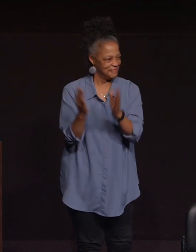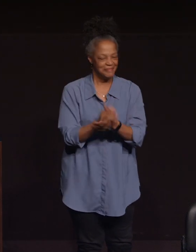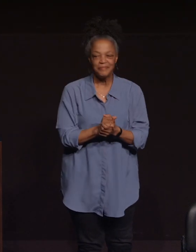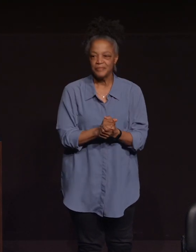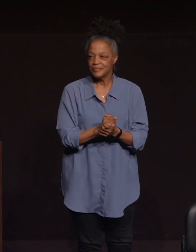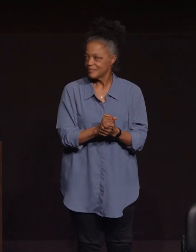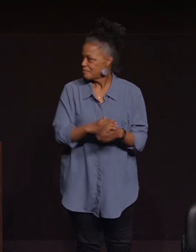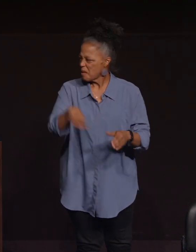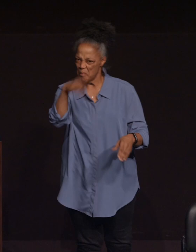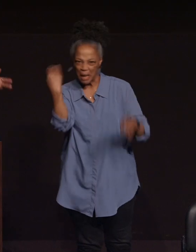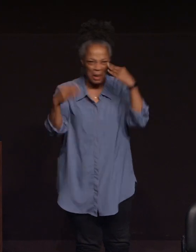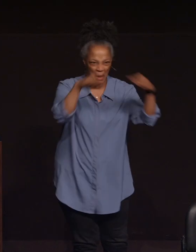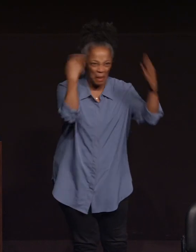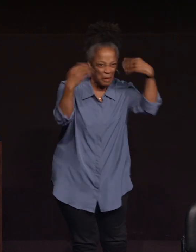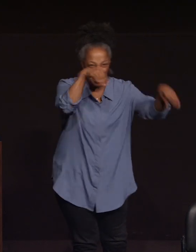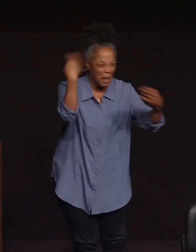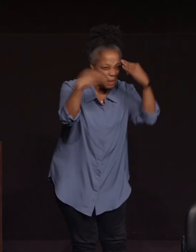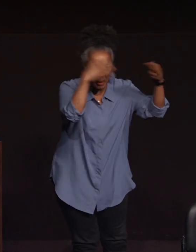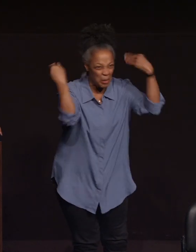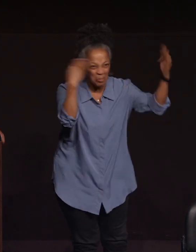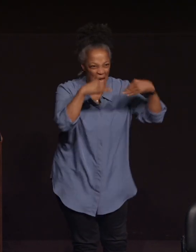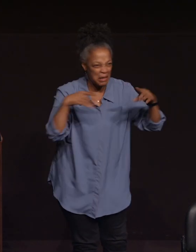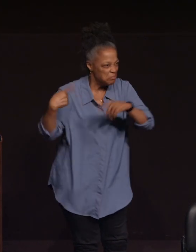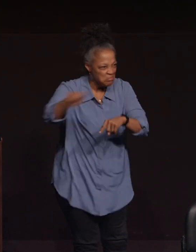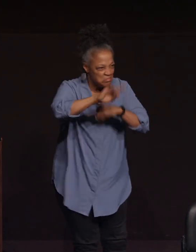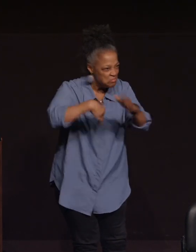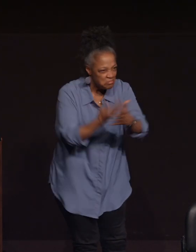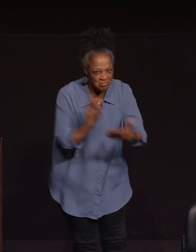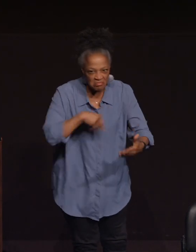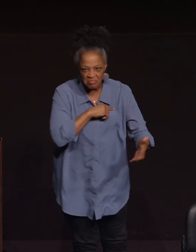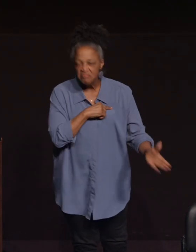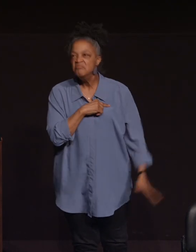Blackity-Black, Black, Black, Black, Black.